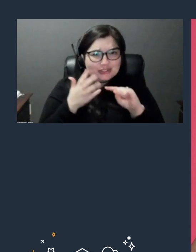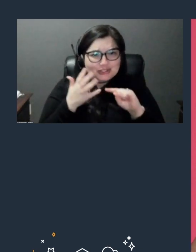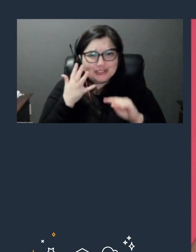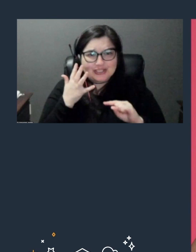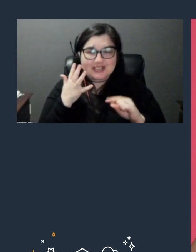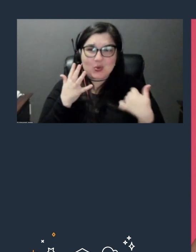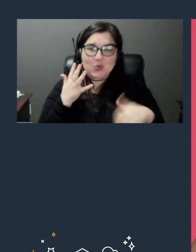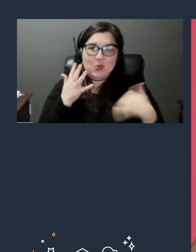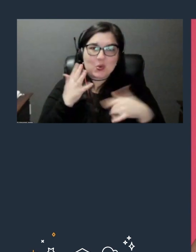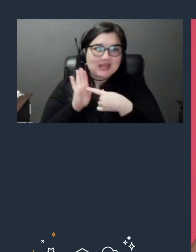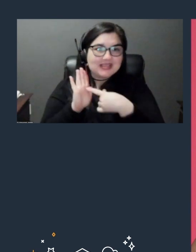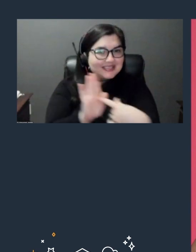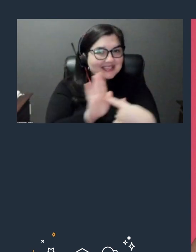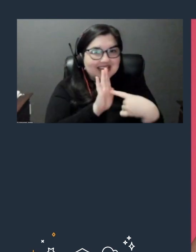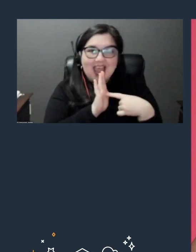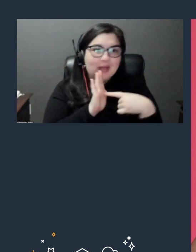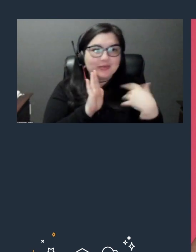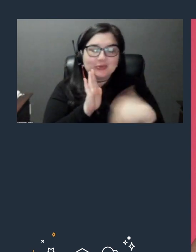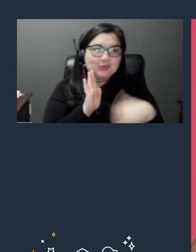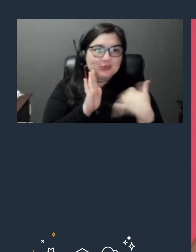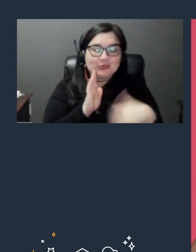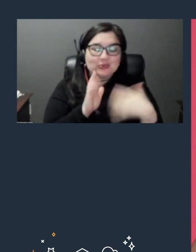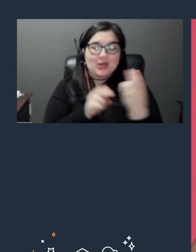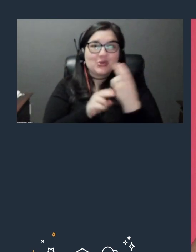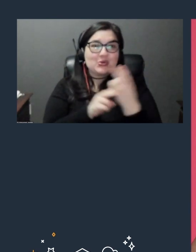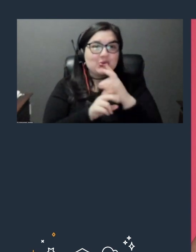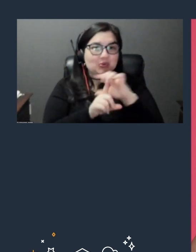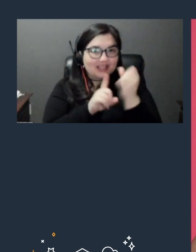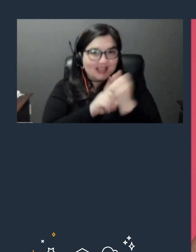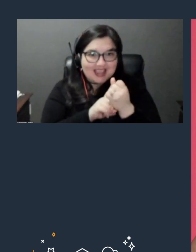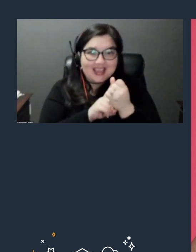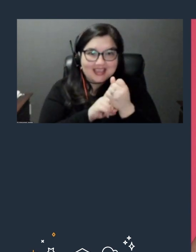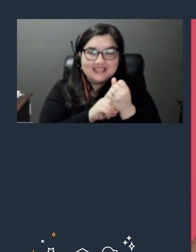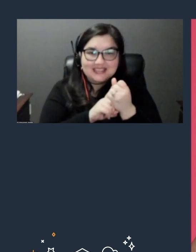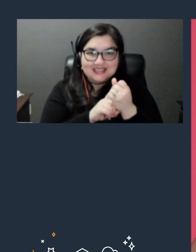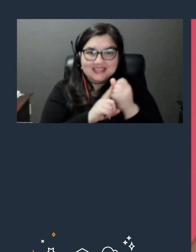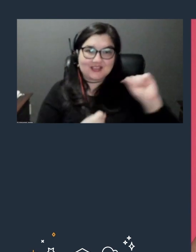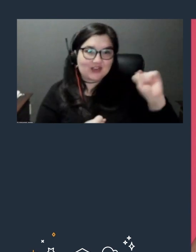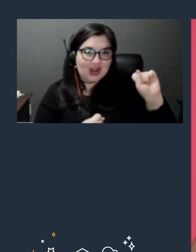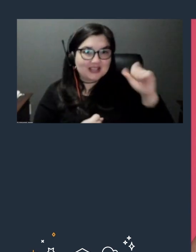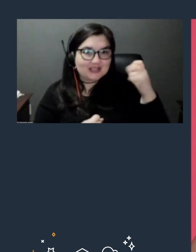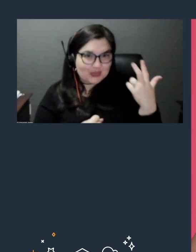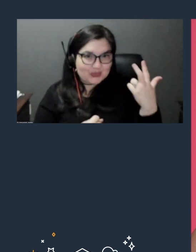the breadth of use cases out there in S3. Okay, so,